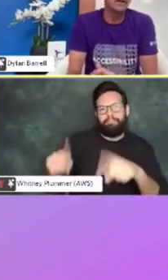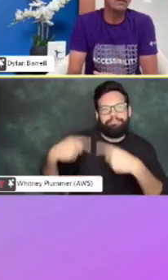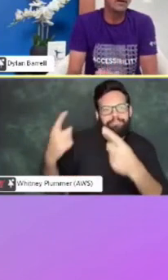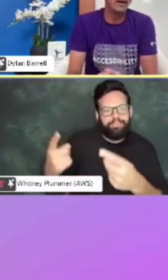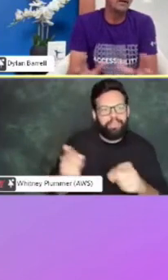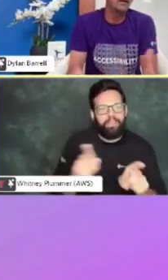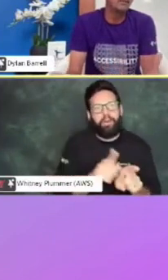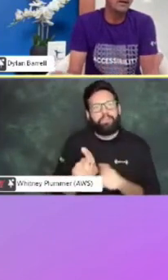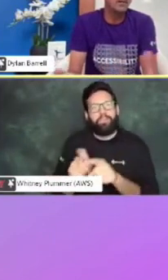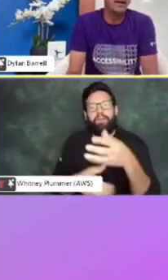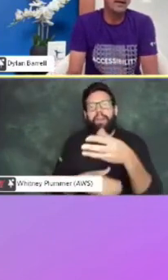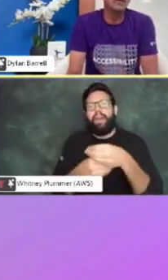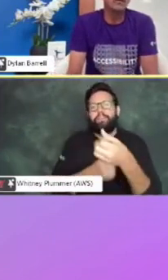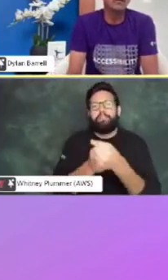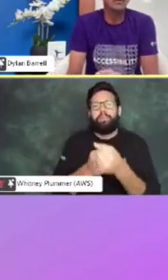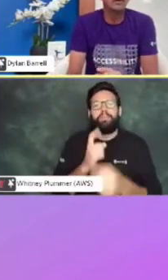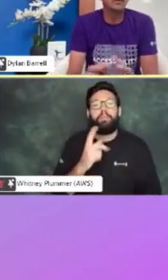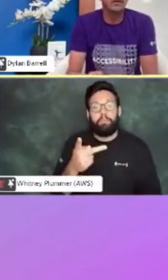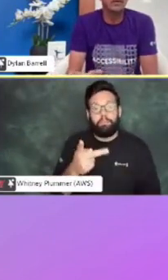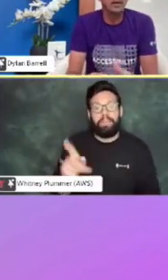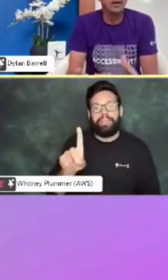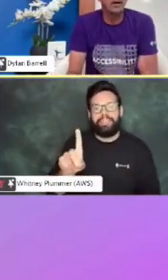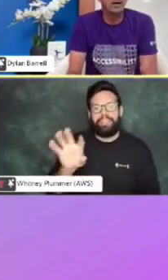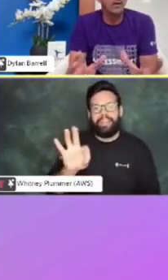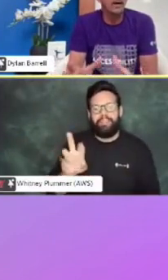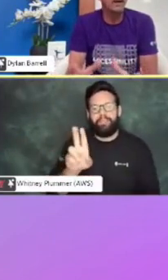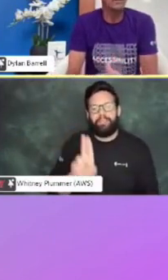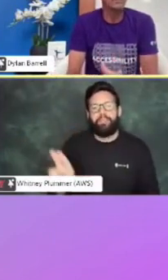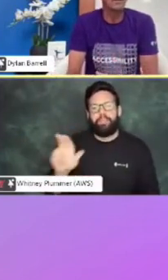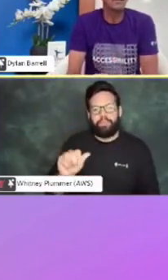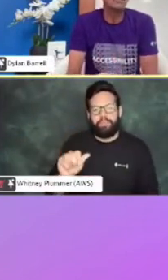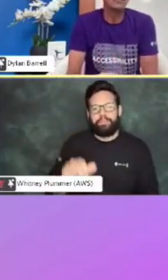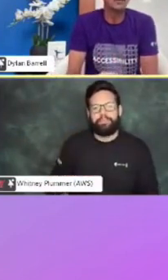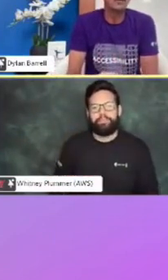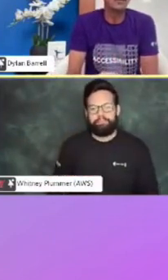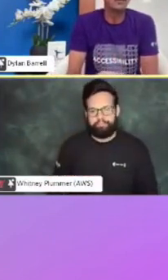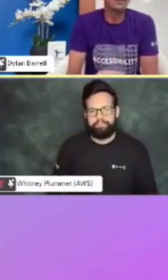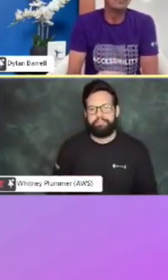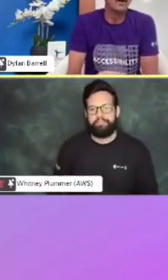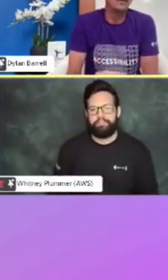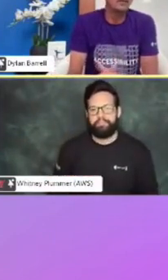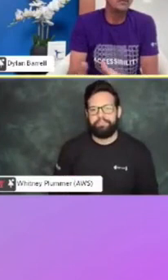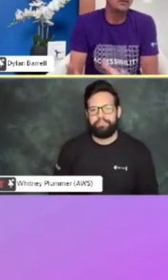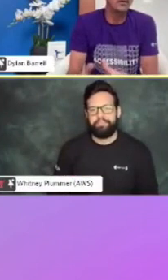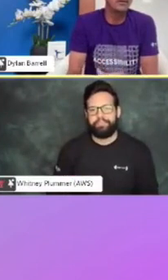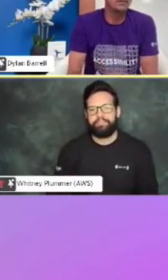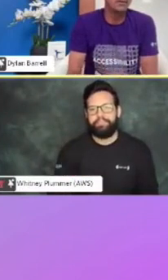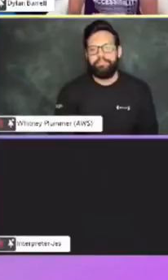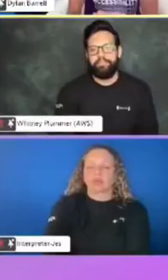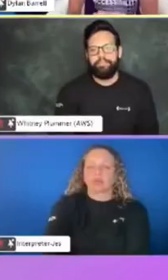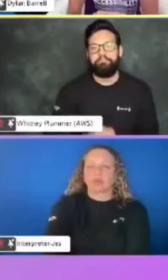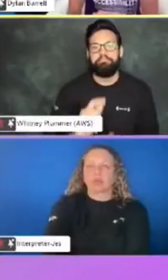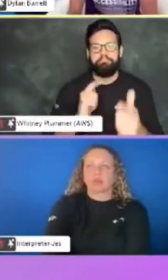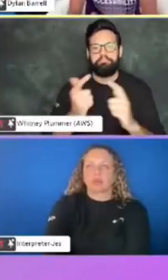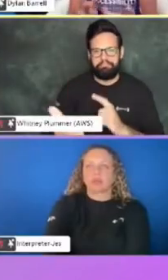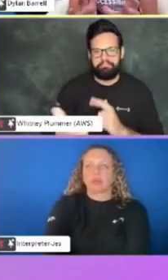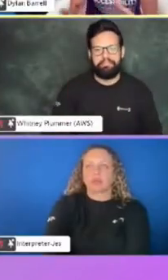So our PDF scanning rules generally are WCAG 2.0 compliant or 2.1 compliant rules.